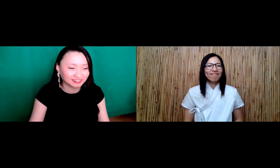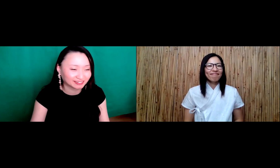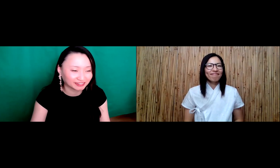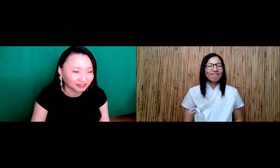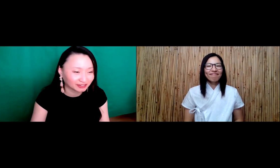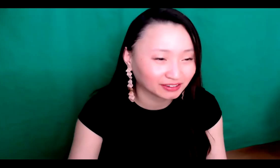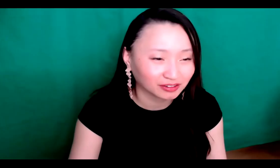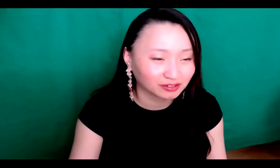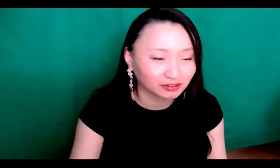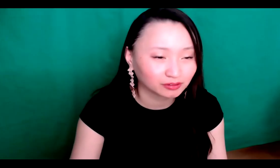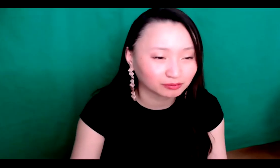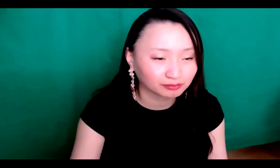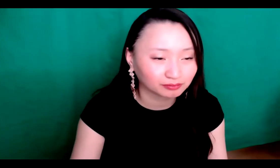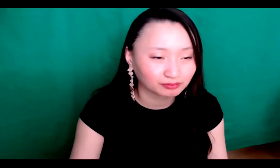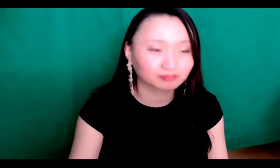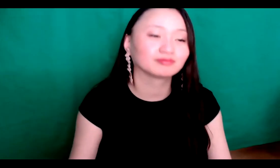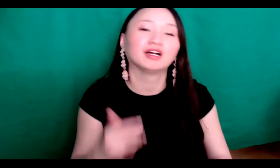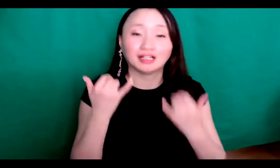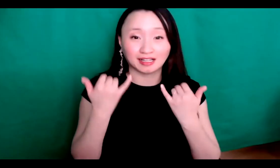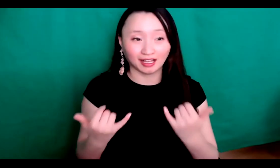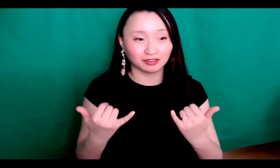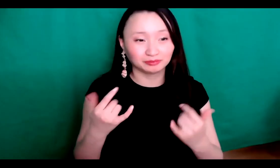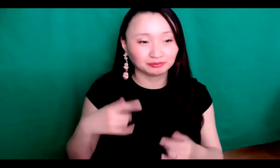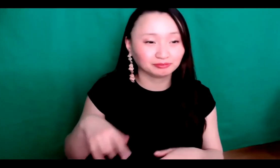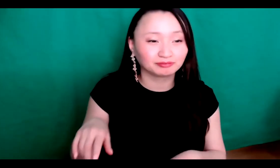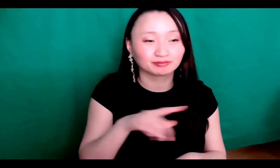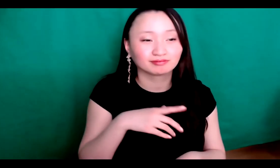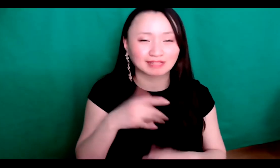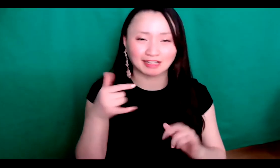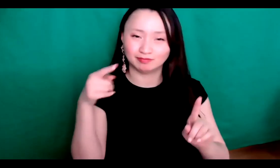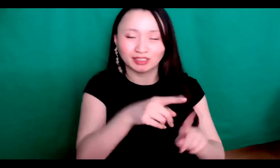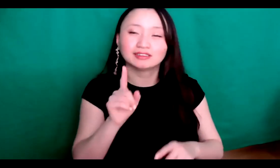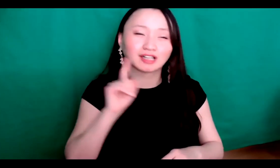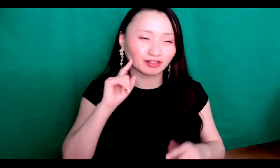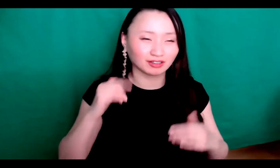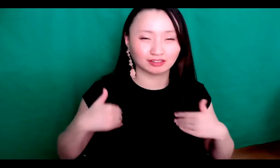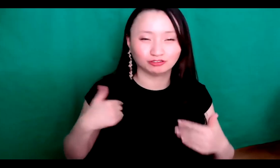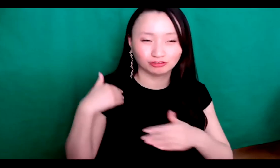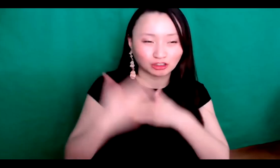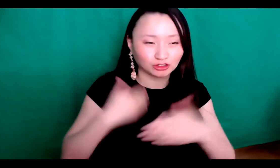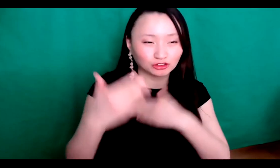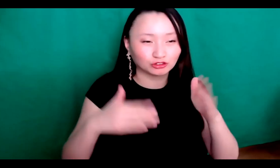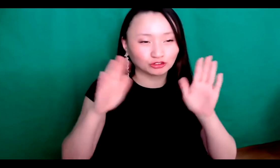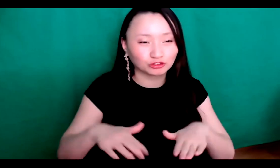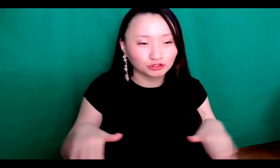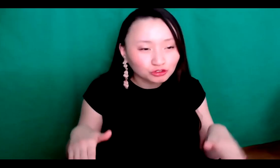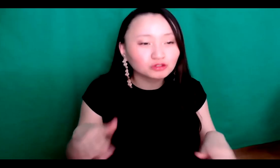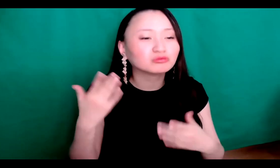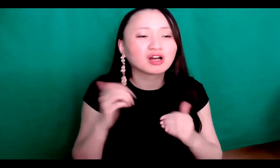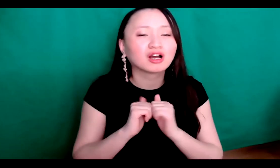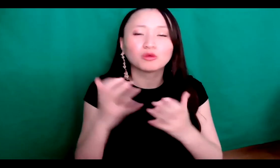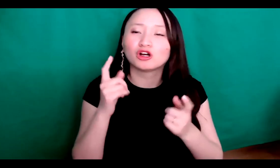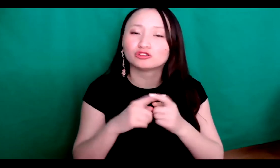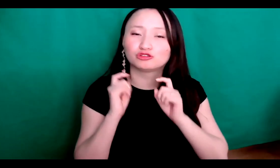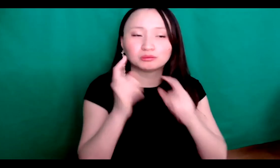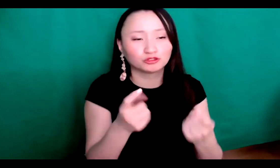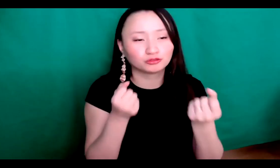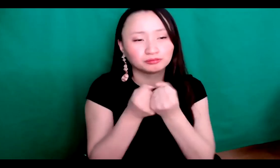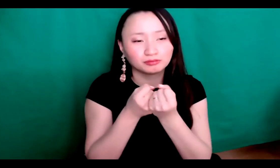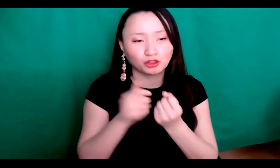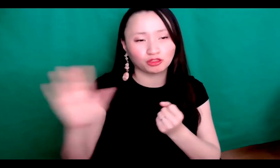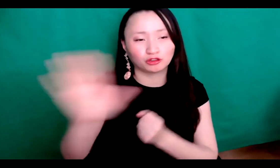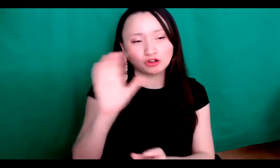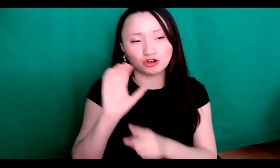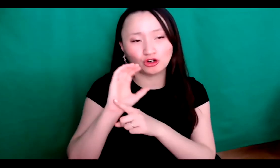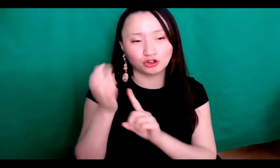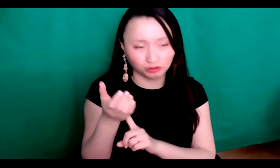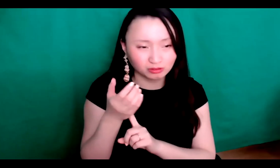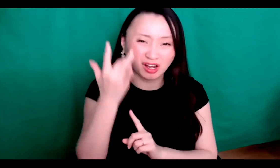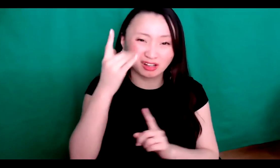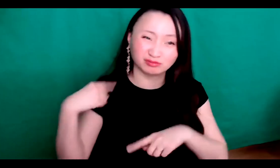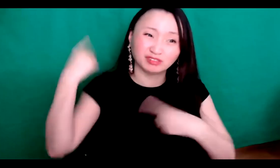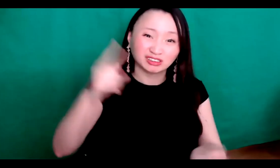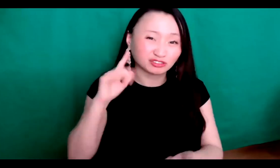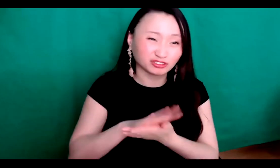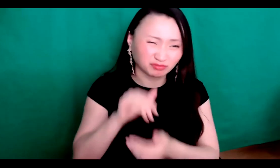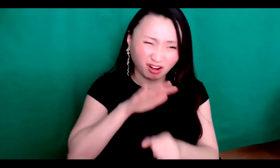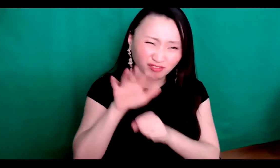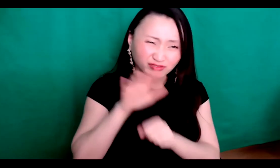Alright, let's move on to our next question. And so how would you like to contribute depth